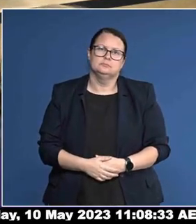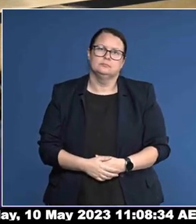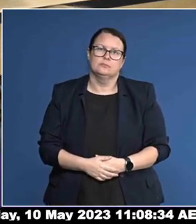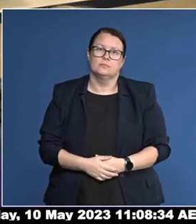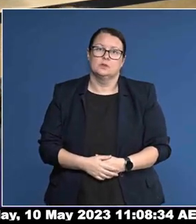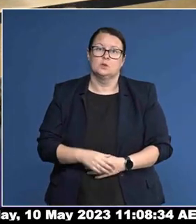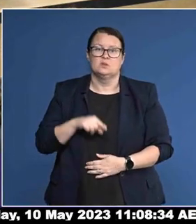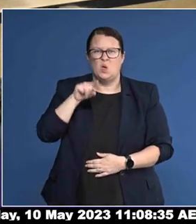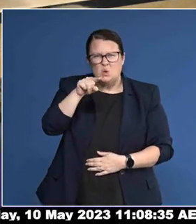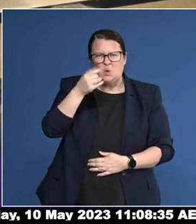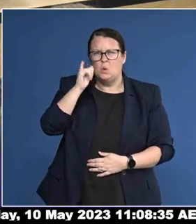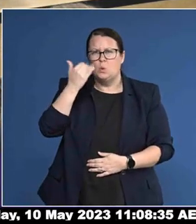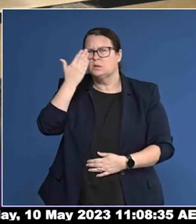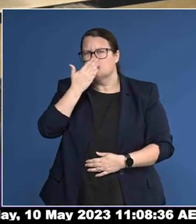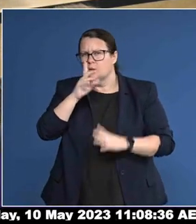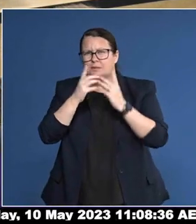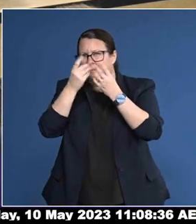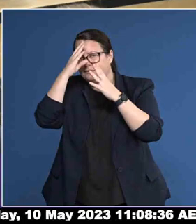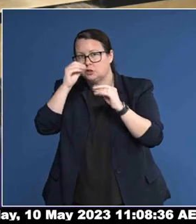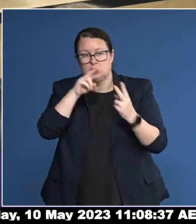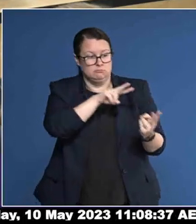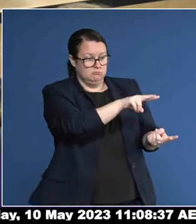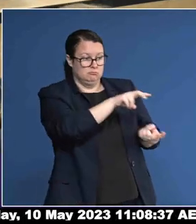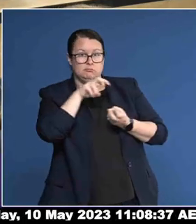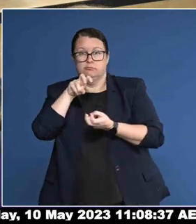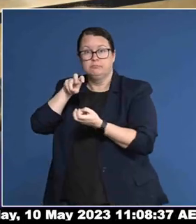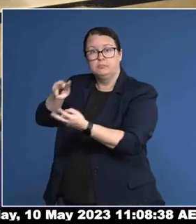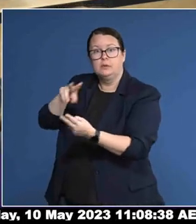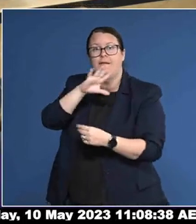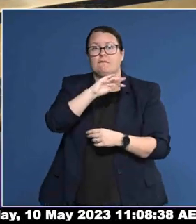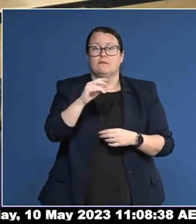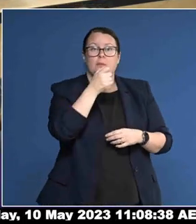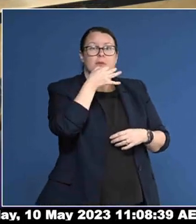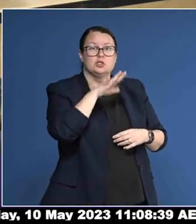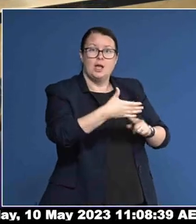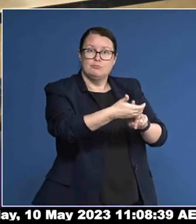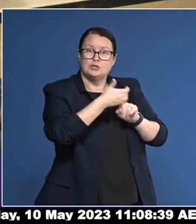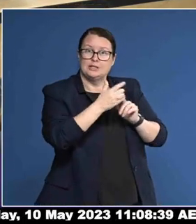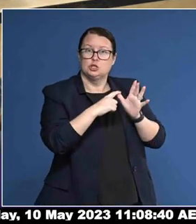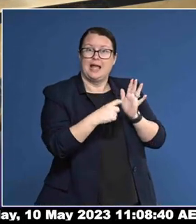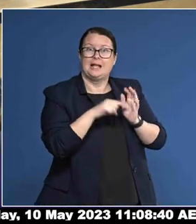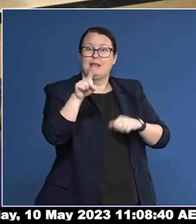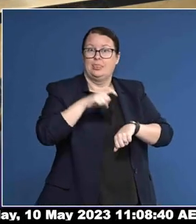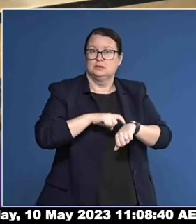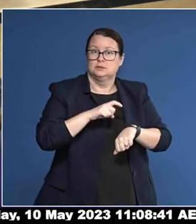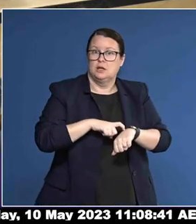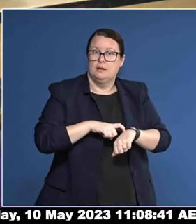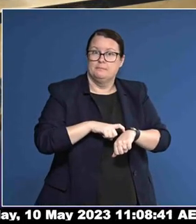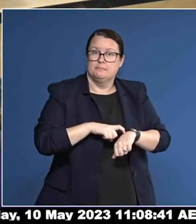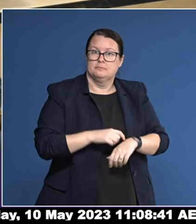Department of Education, extracted from the Child Protection Act at that time? From the Act or from our policy.